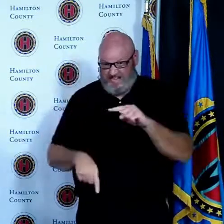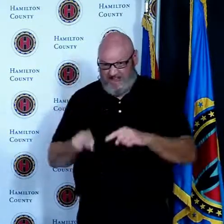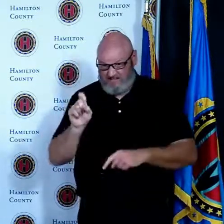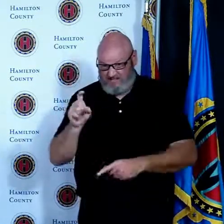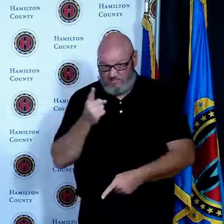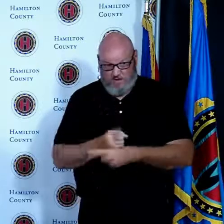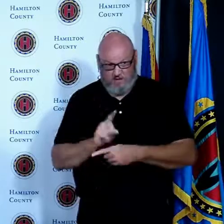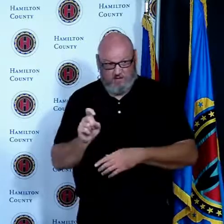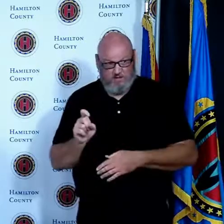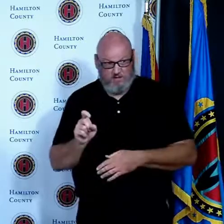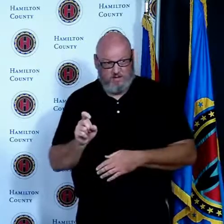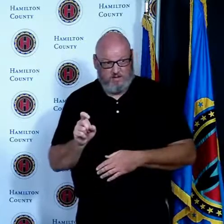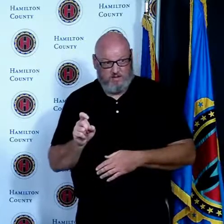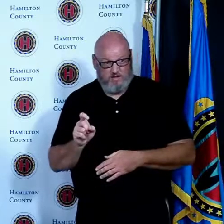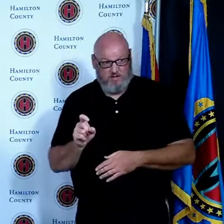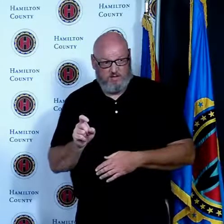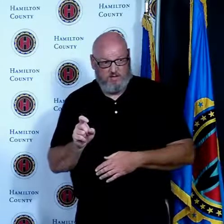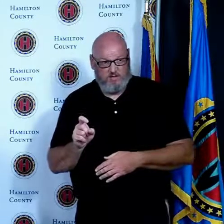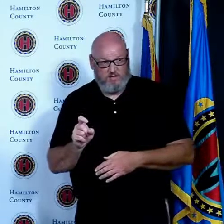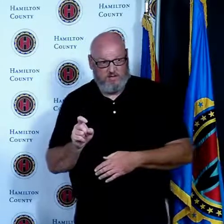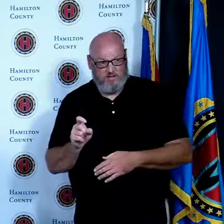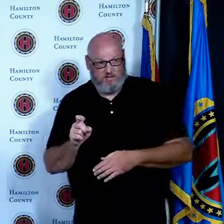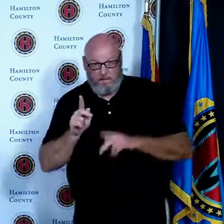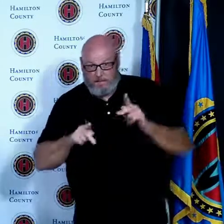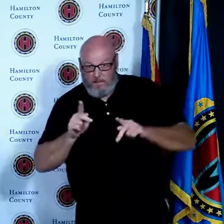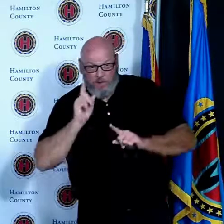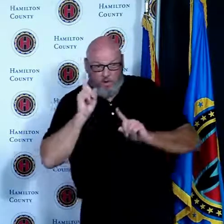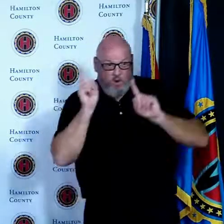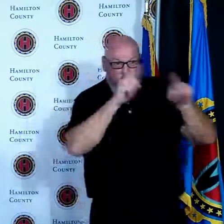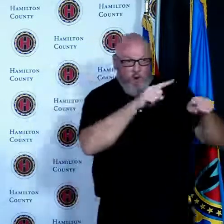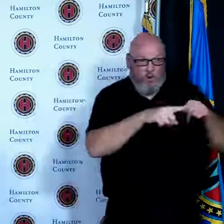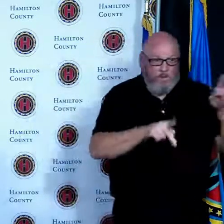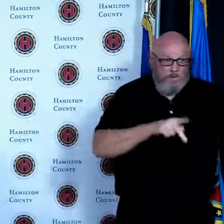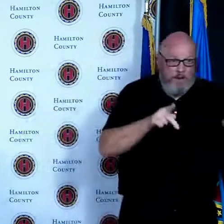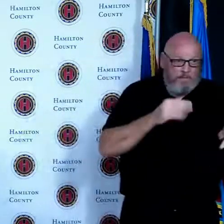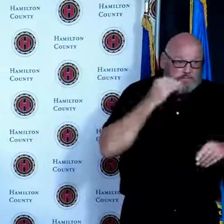where they're living is that kind of how it works I'm happy to take it